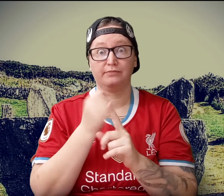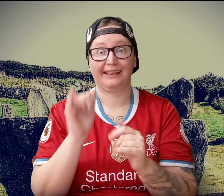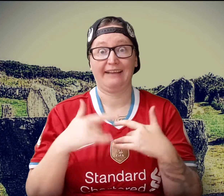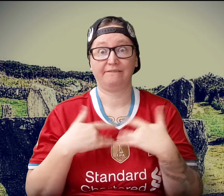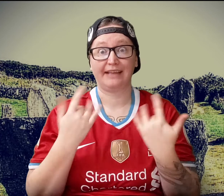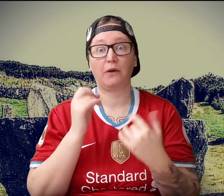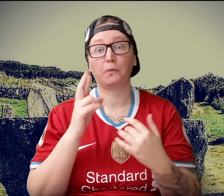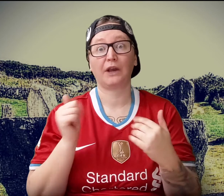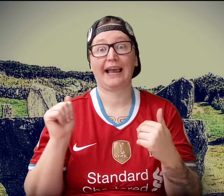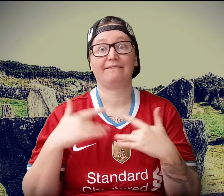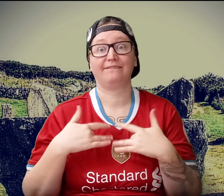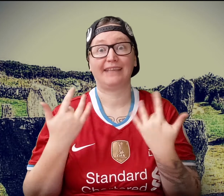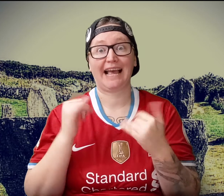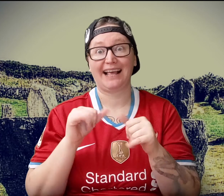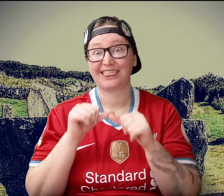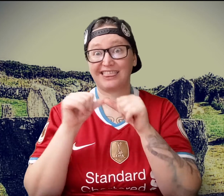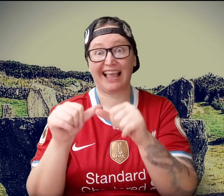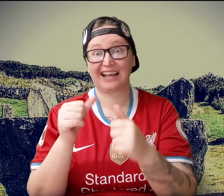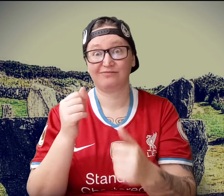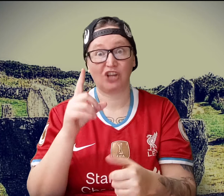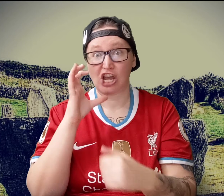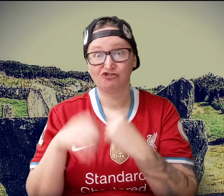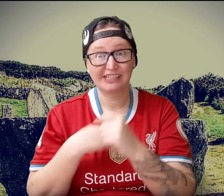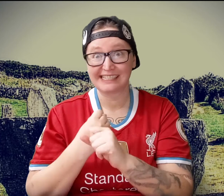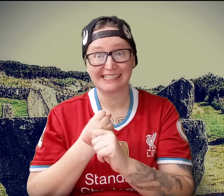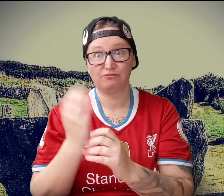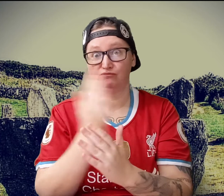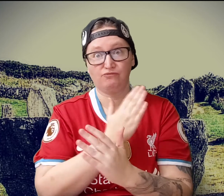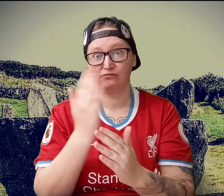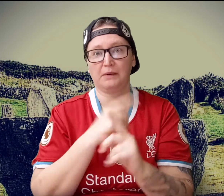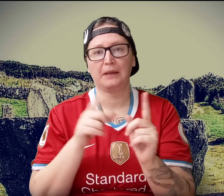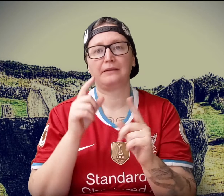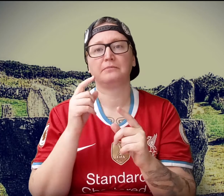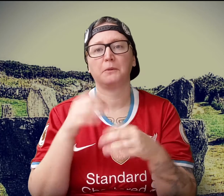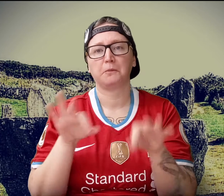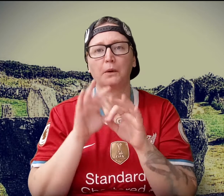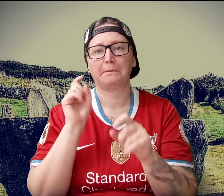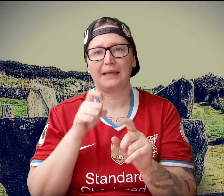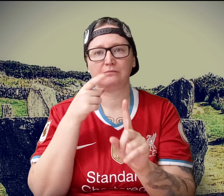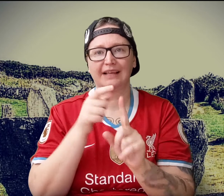just one moment that the event happens event can last for a hundred years so there's a range what's